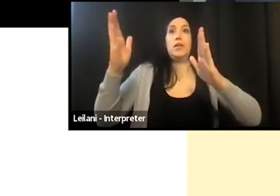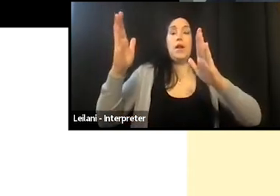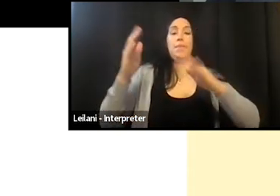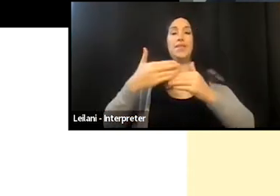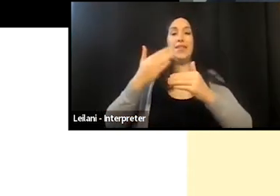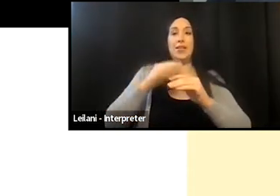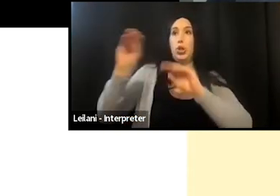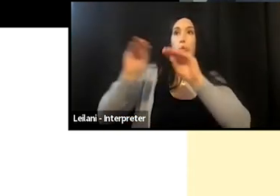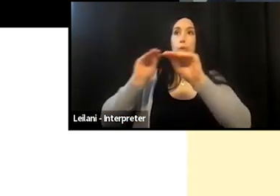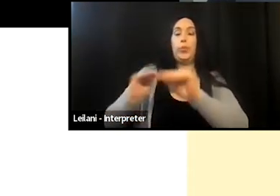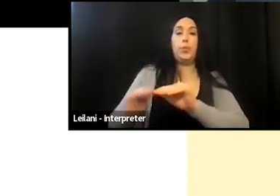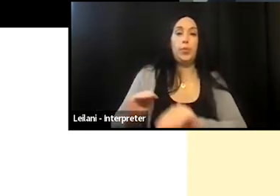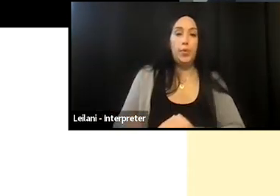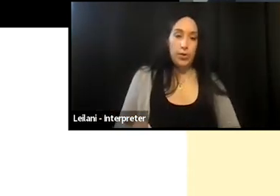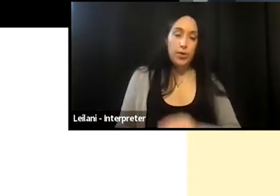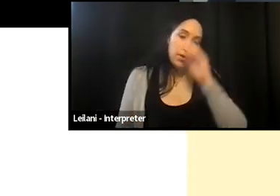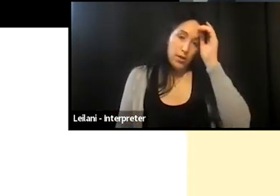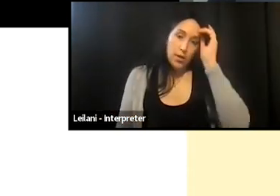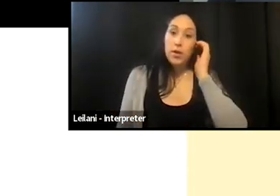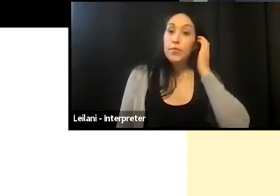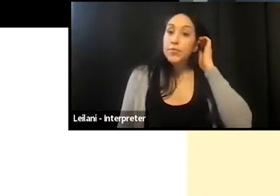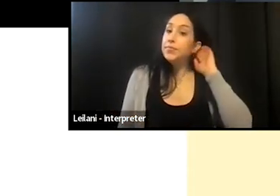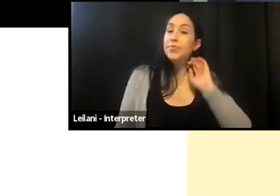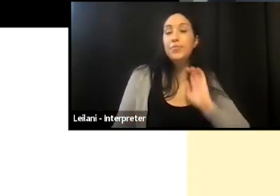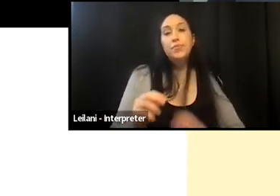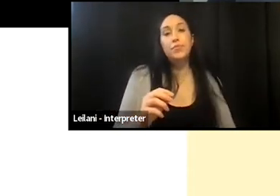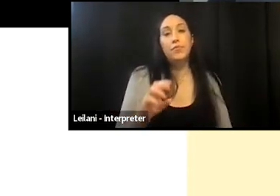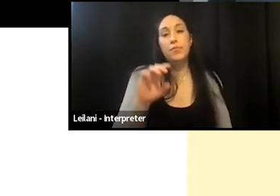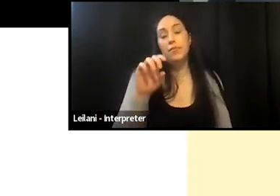which already has policies in place. And what we are working to do is